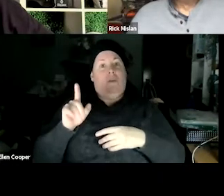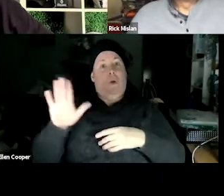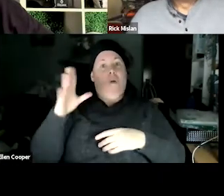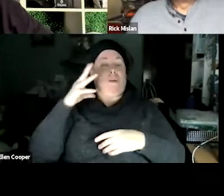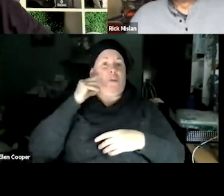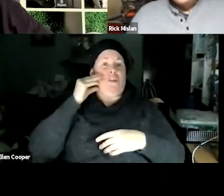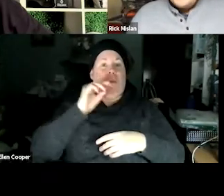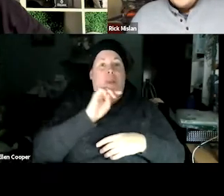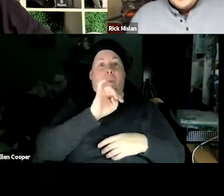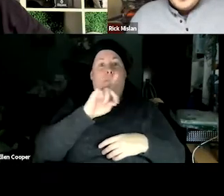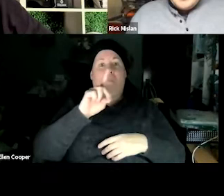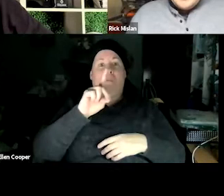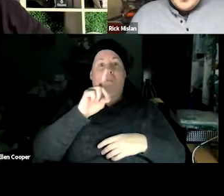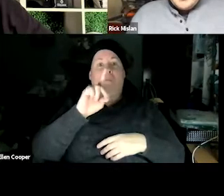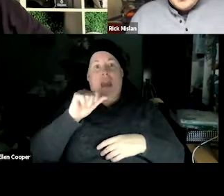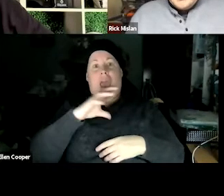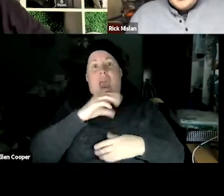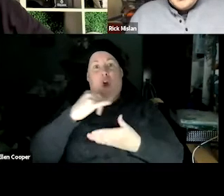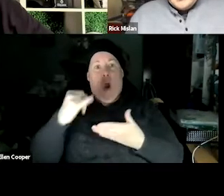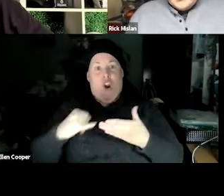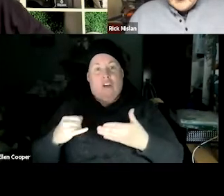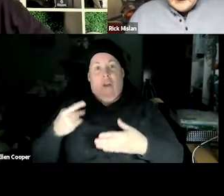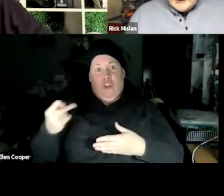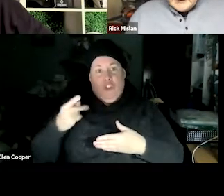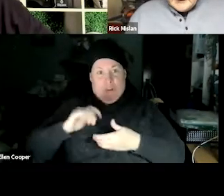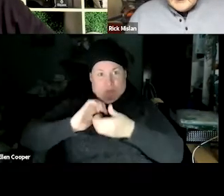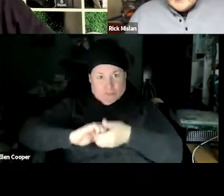us together and we were really able to grab something with this. So, you know, the cool